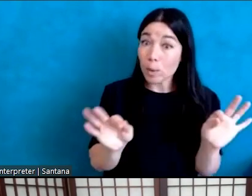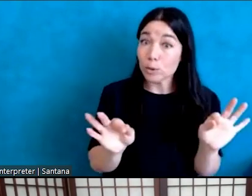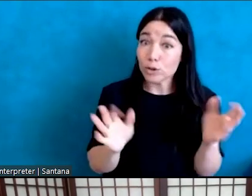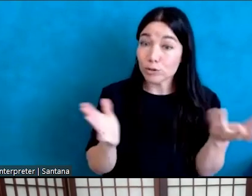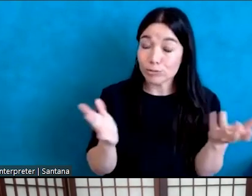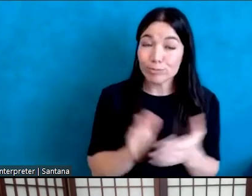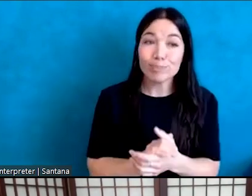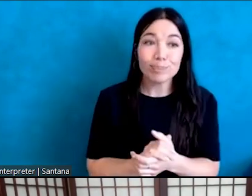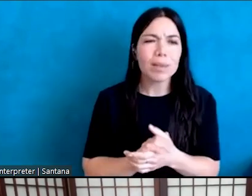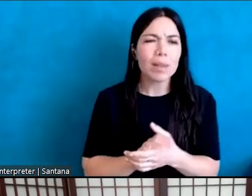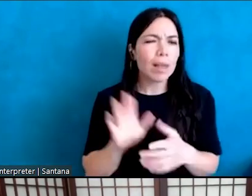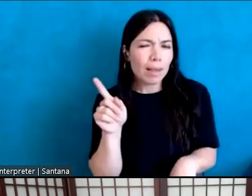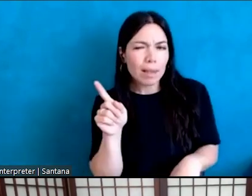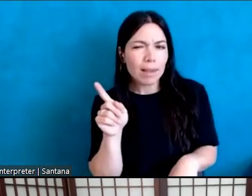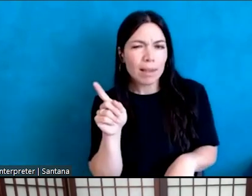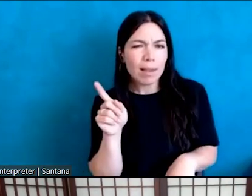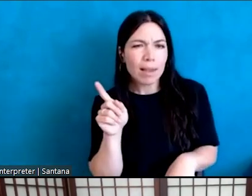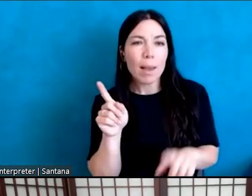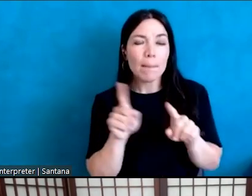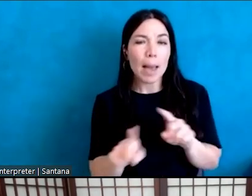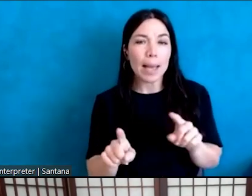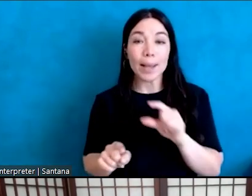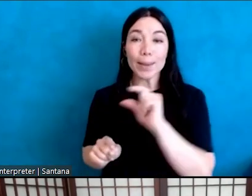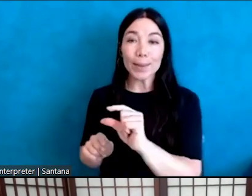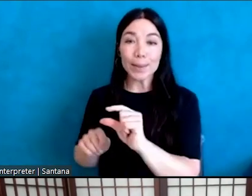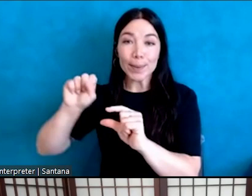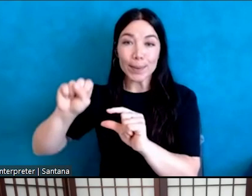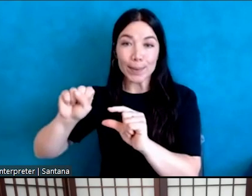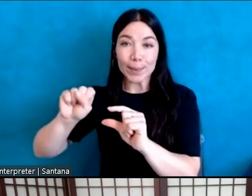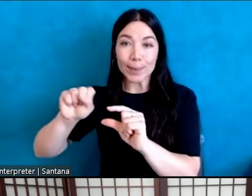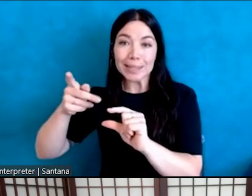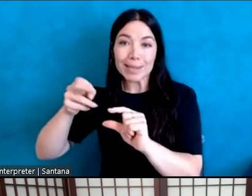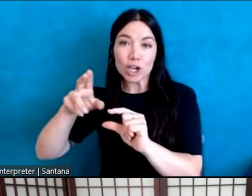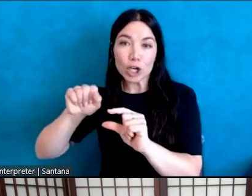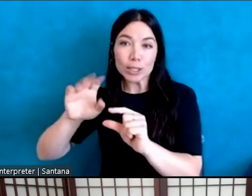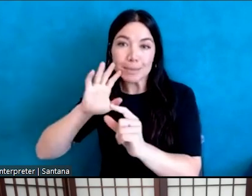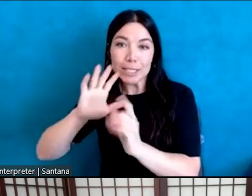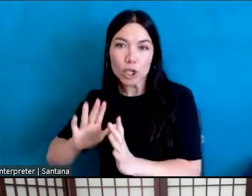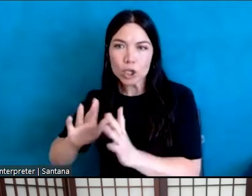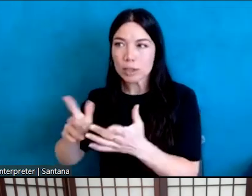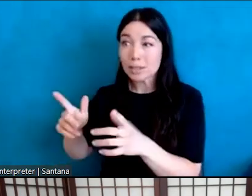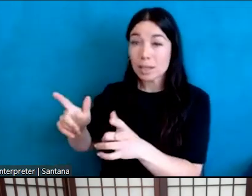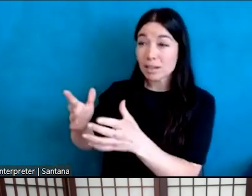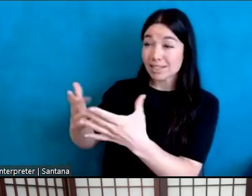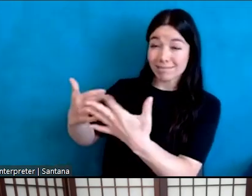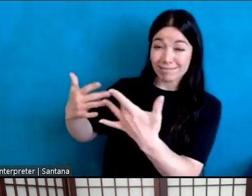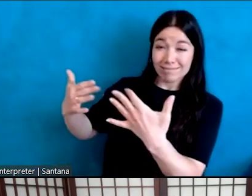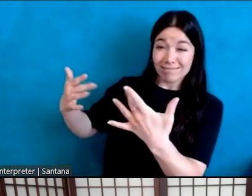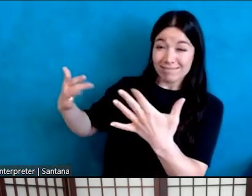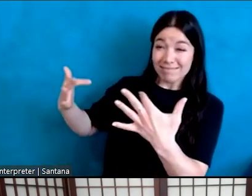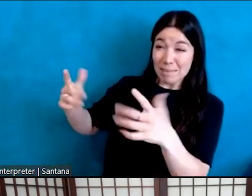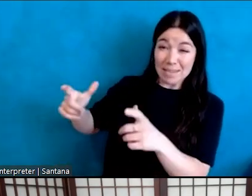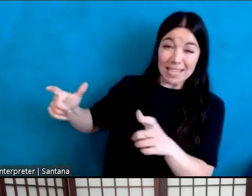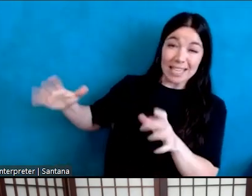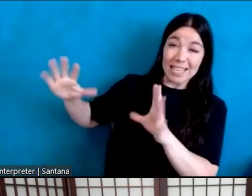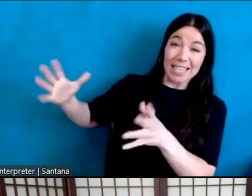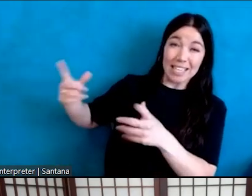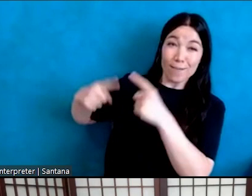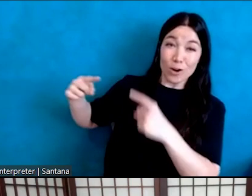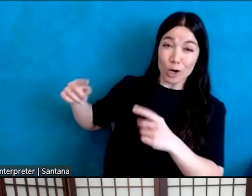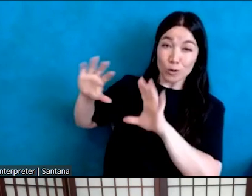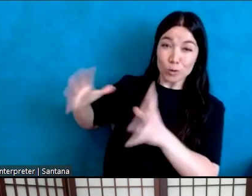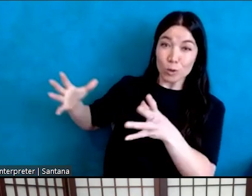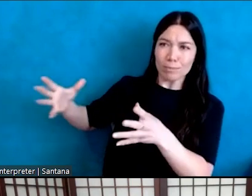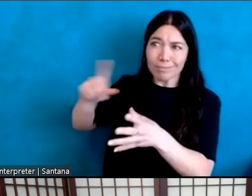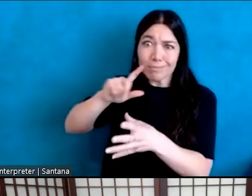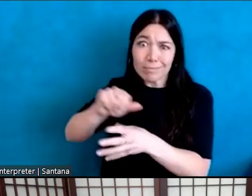And yet it is lowercase "s" speakers, the much larger and very diverse group that actually exists in most Native American contexts.